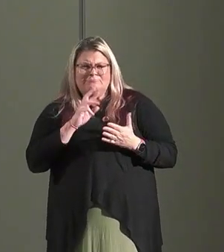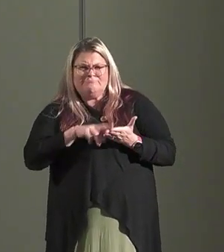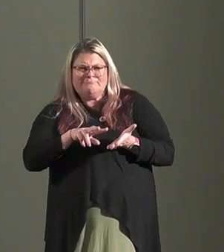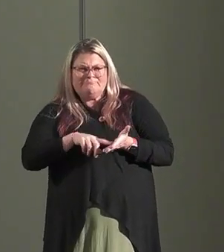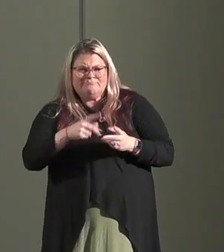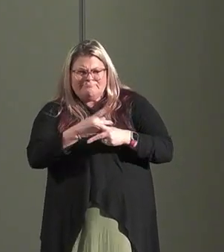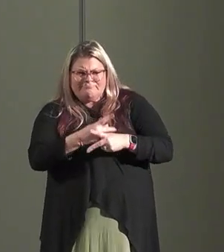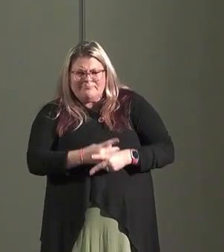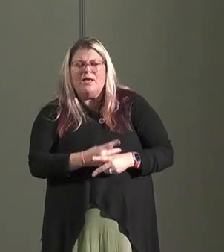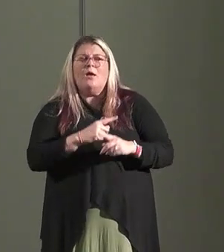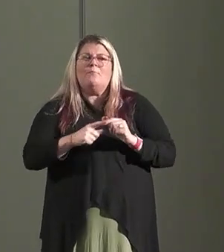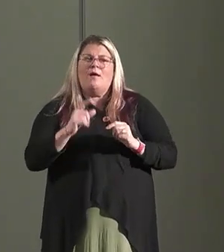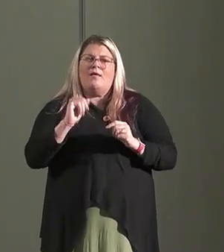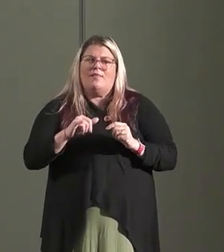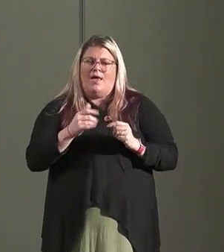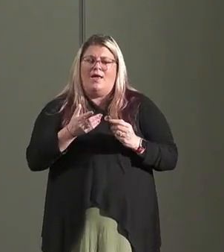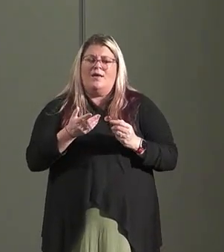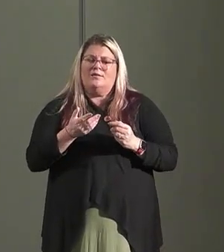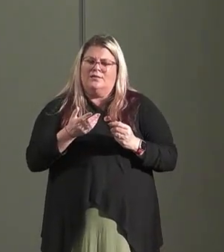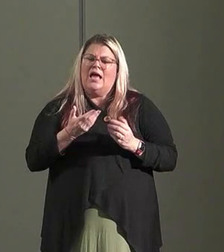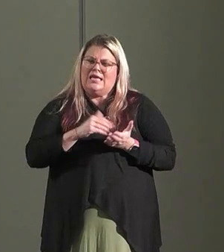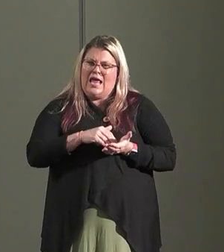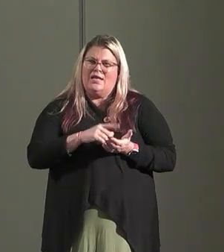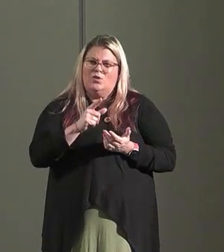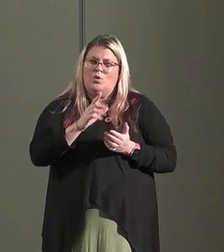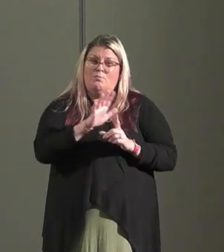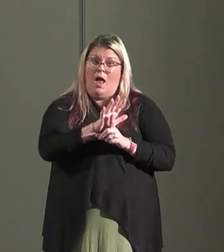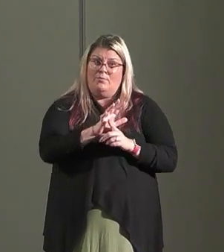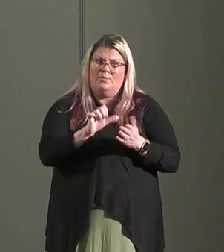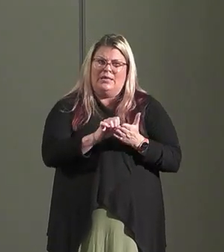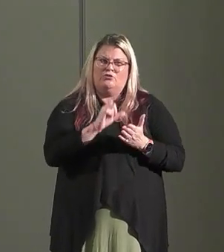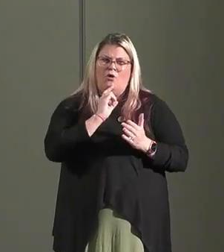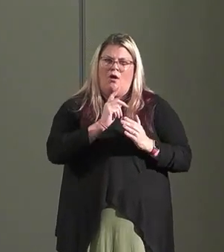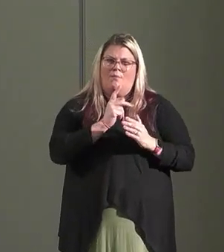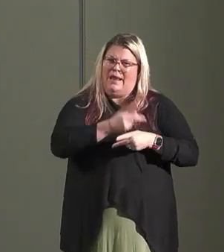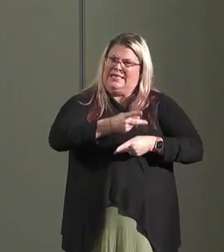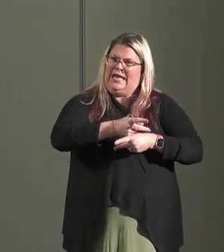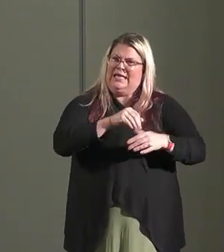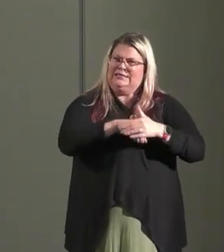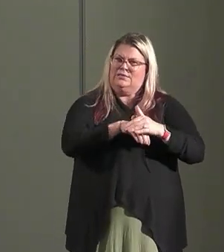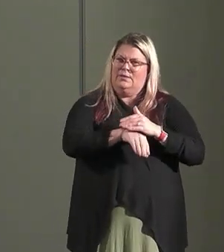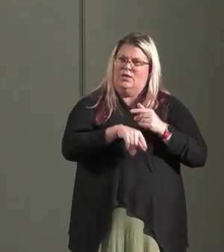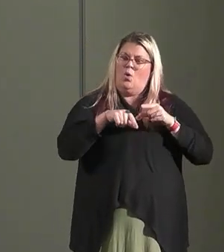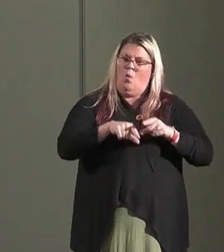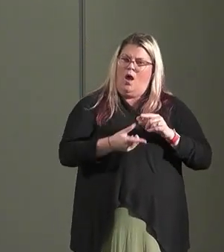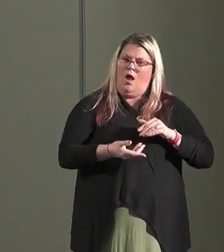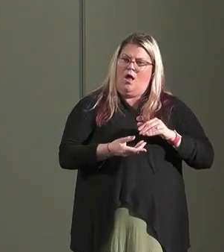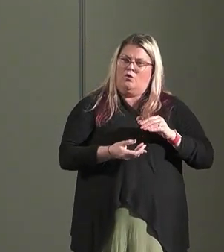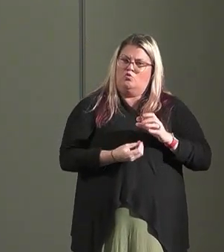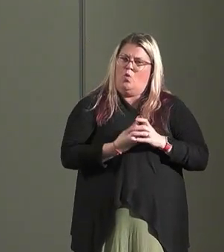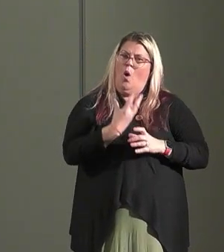the most popular pages maintain accessibility while growing significantly over the last